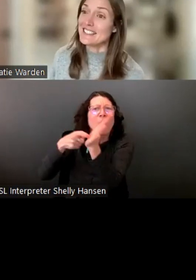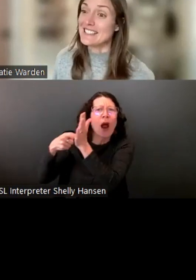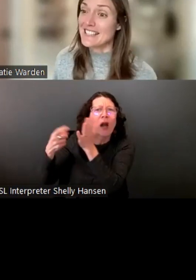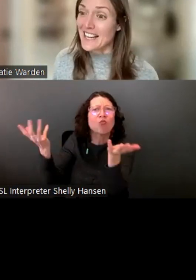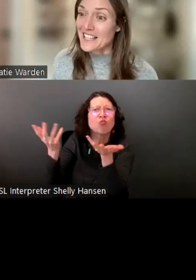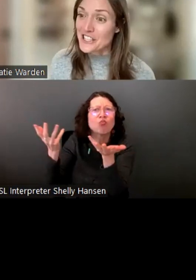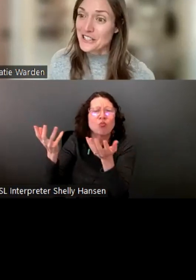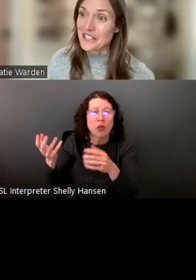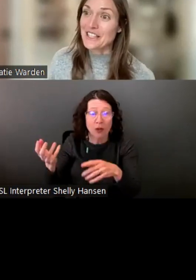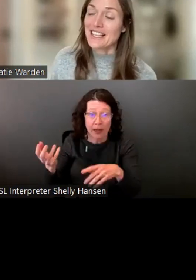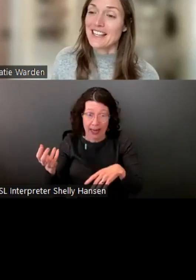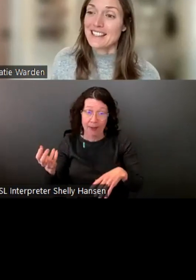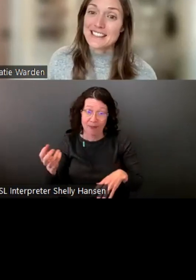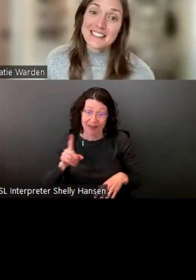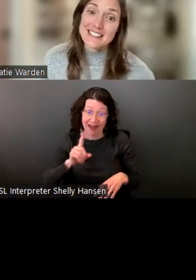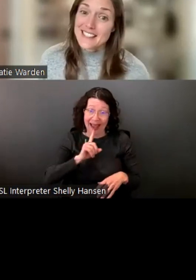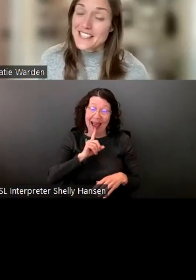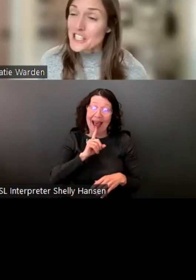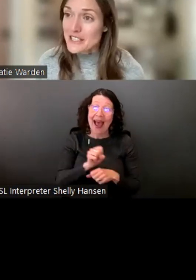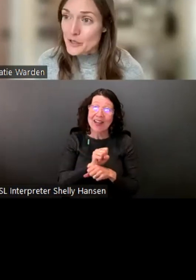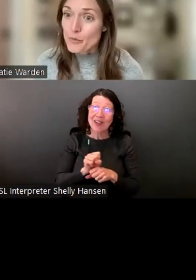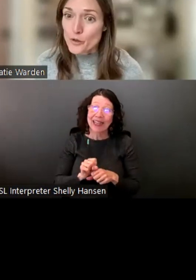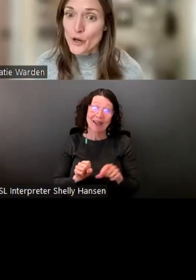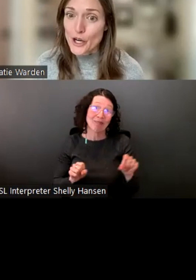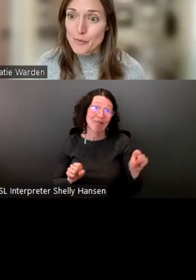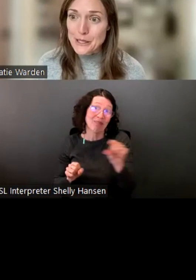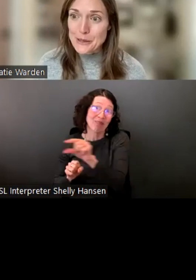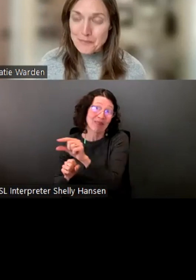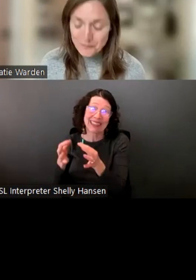It's actually a simple requirement.